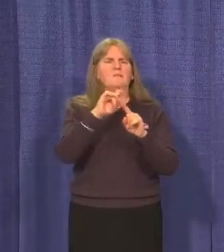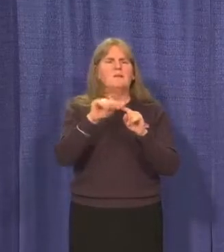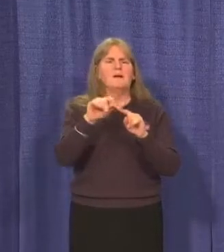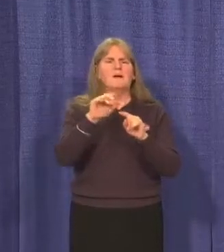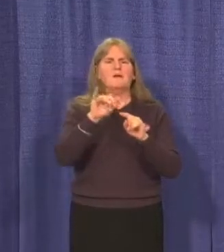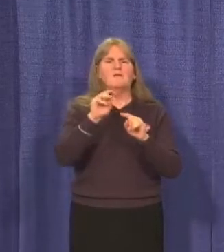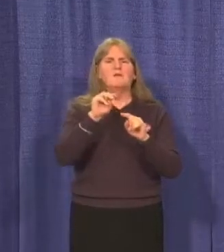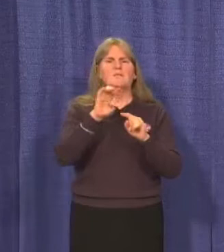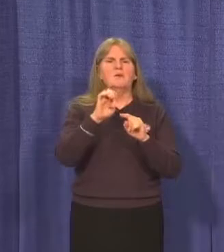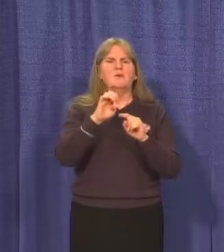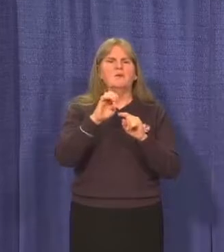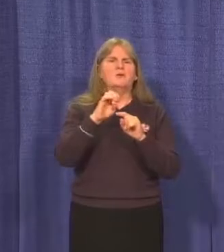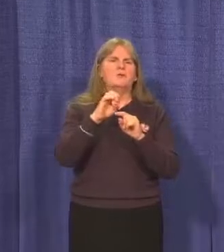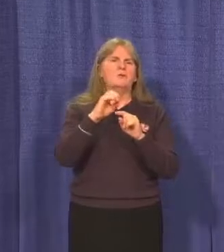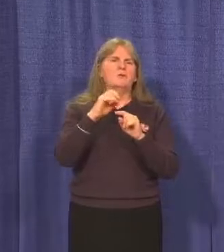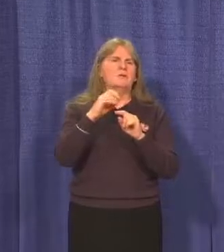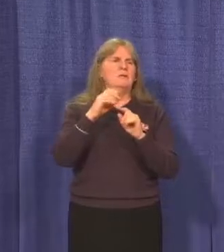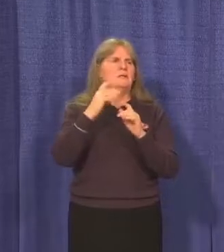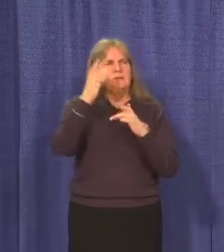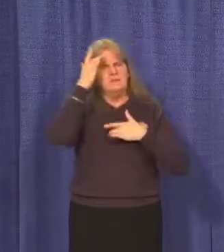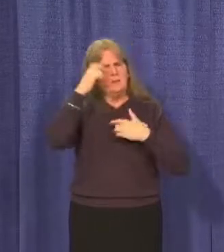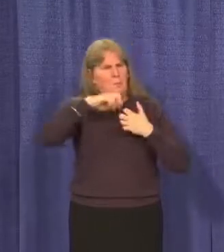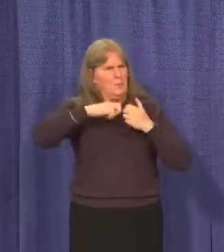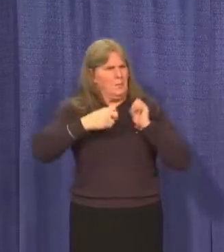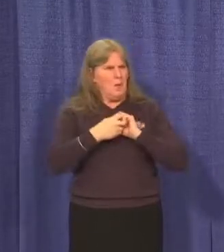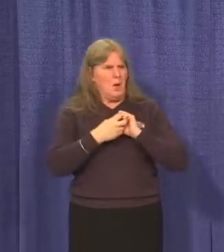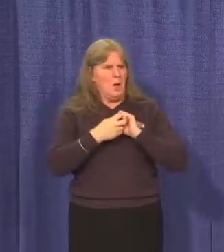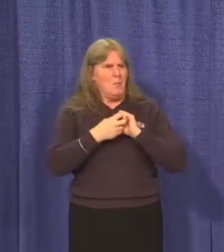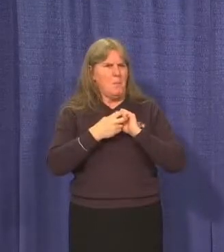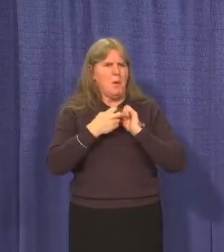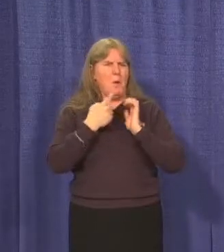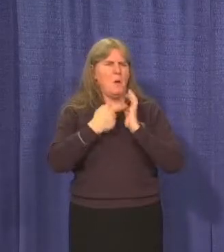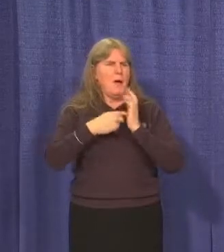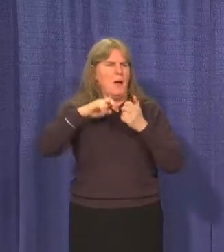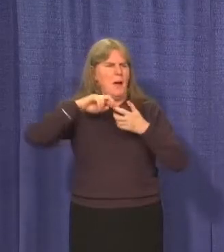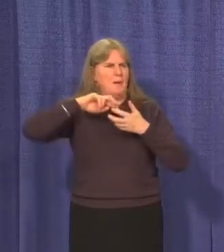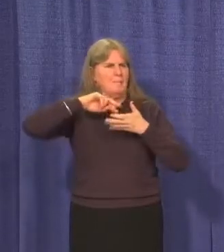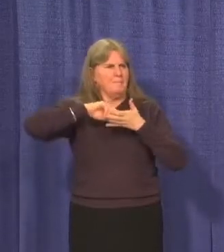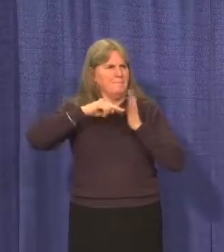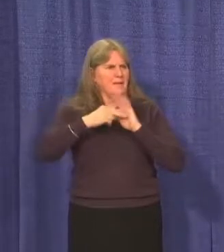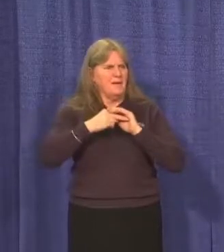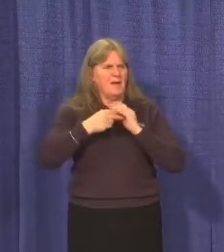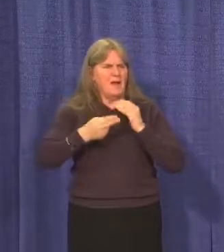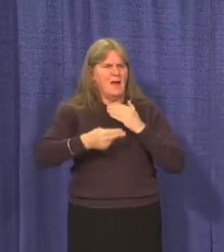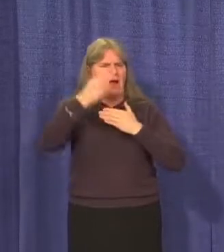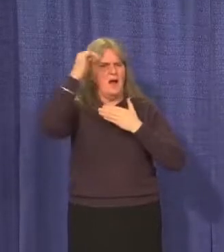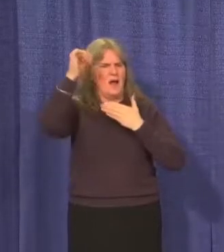younger in you have chronic illness. Can you layout tab bit what it means to be part of a high-risk